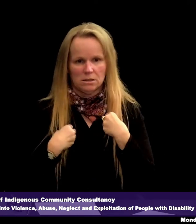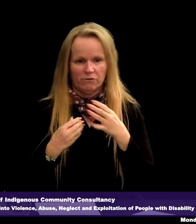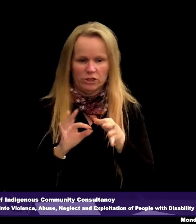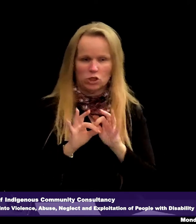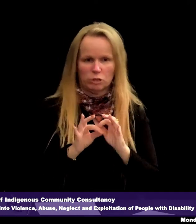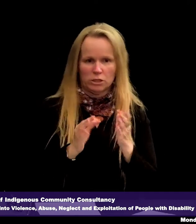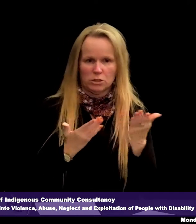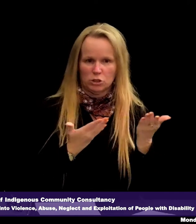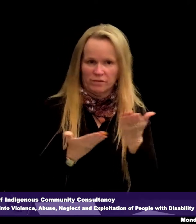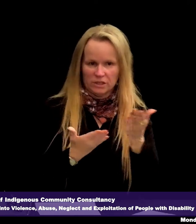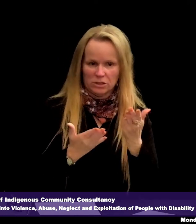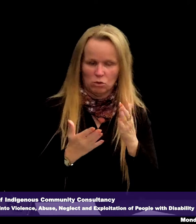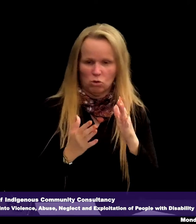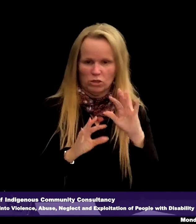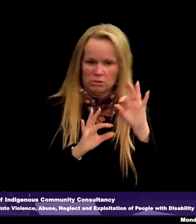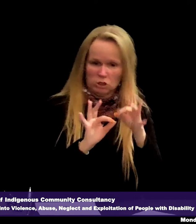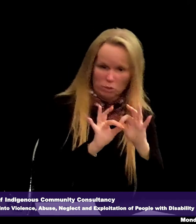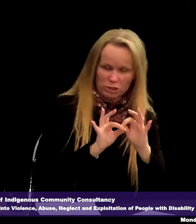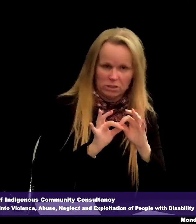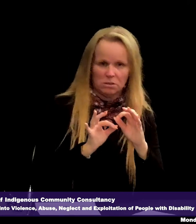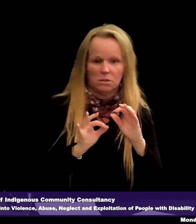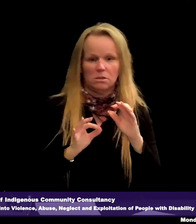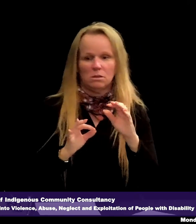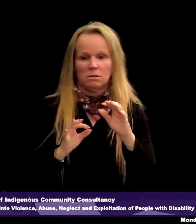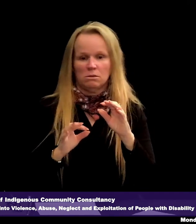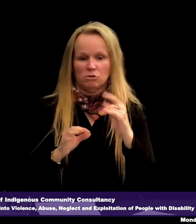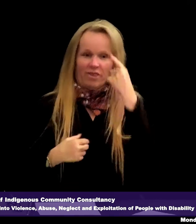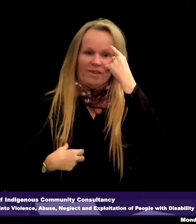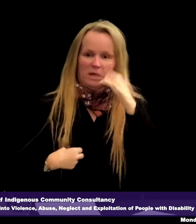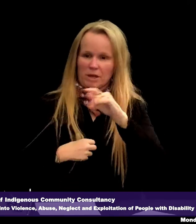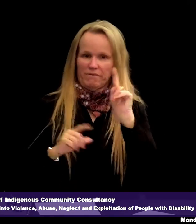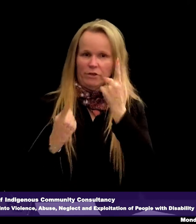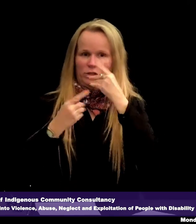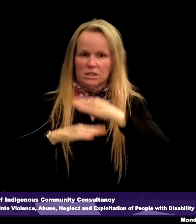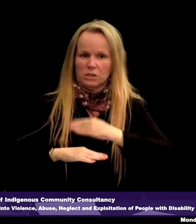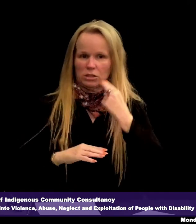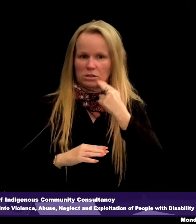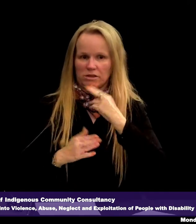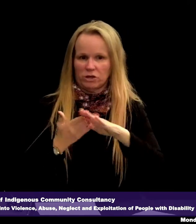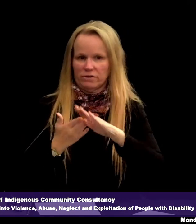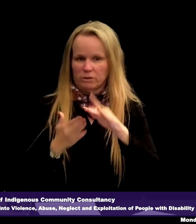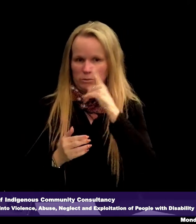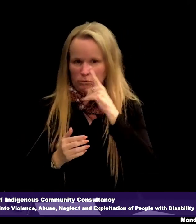It's not core business for interpreters, for interpreting services, to think First Nations